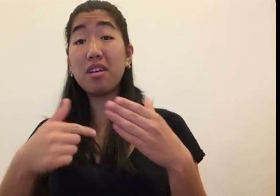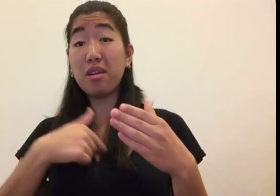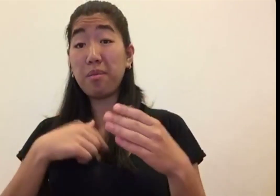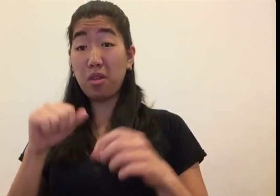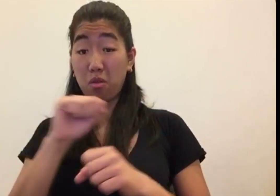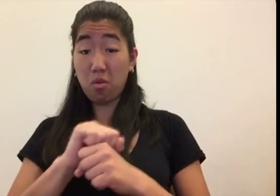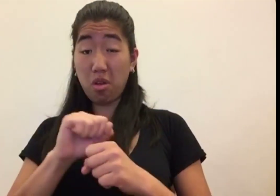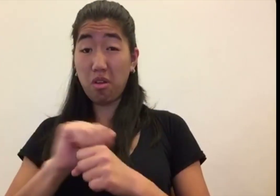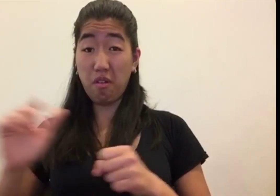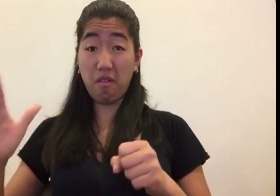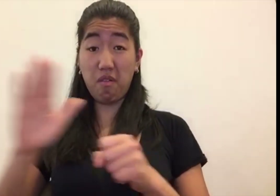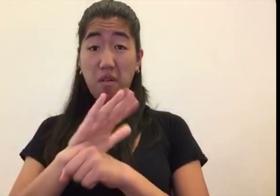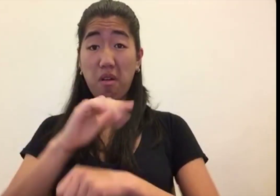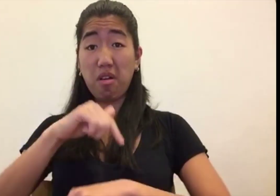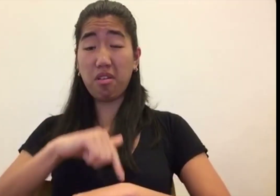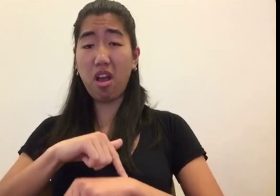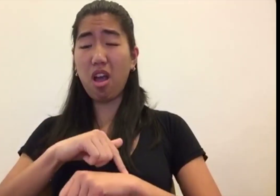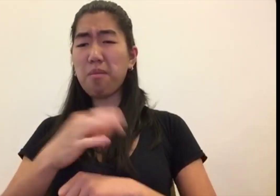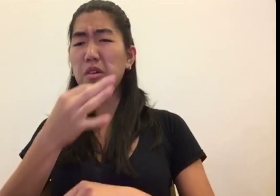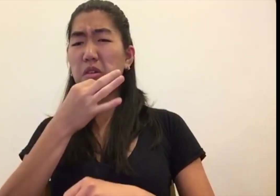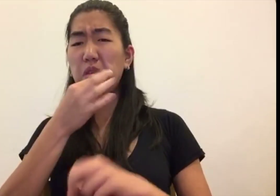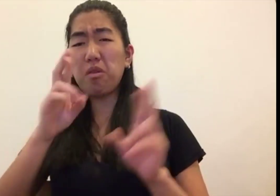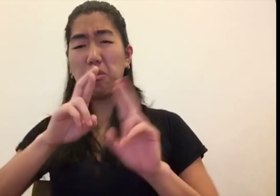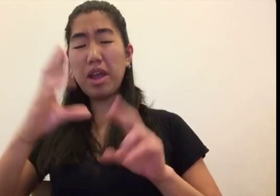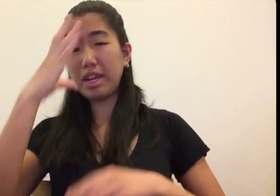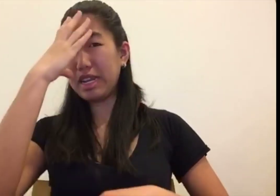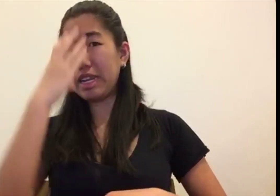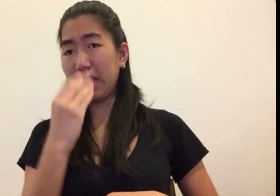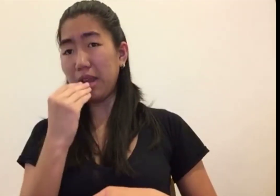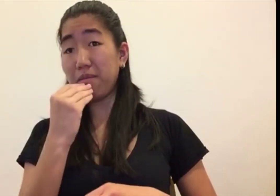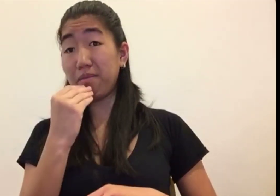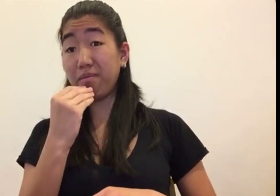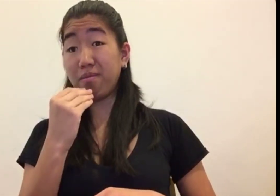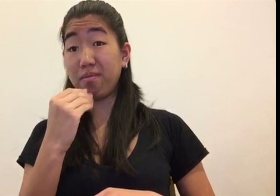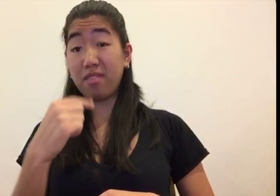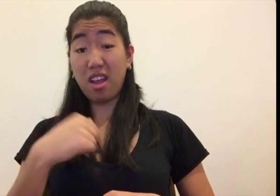I was working full time and it was approaching my bed time.